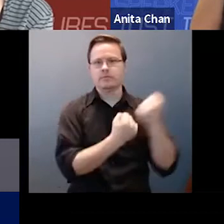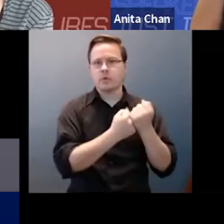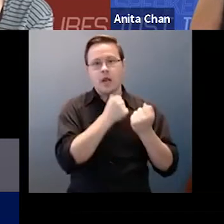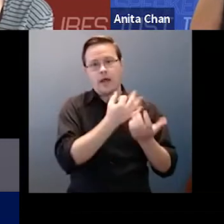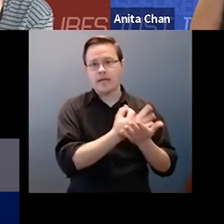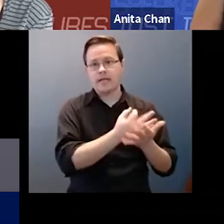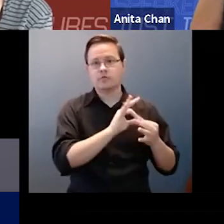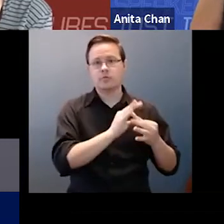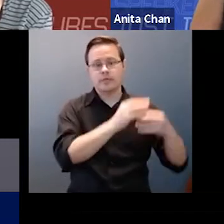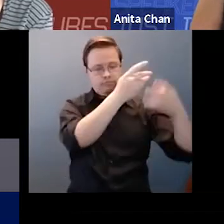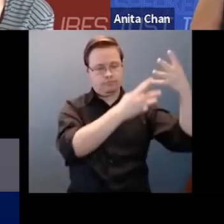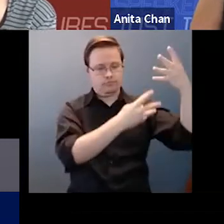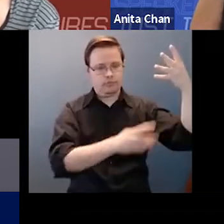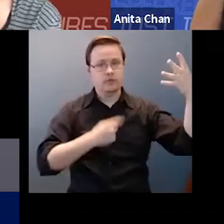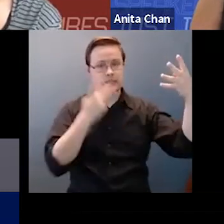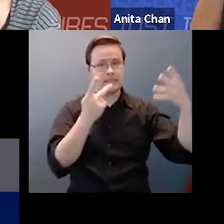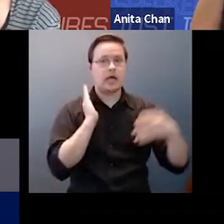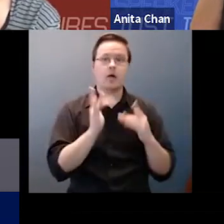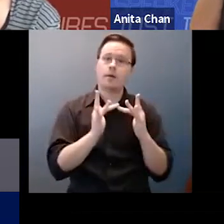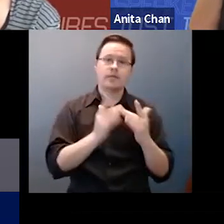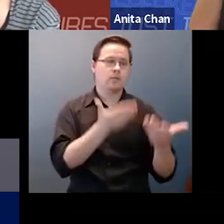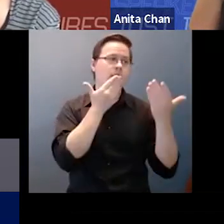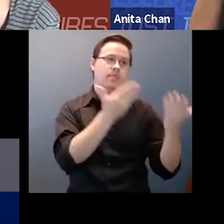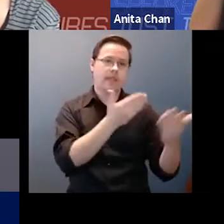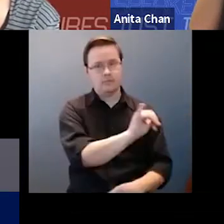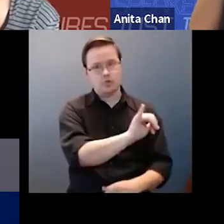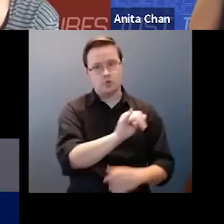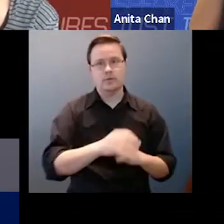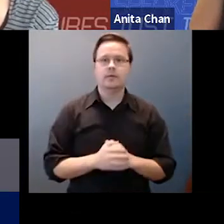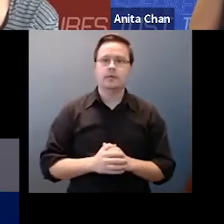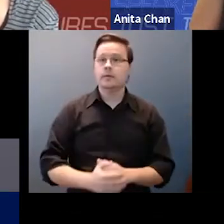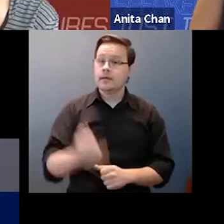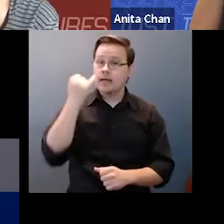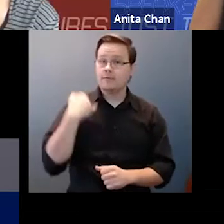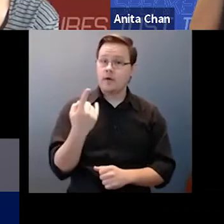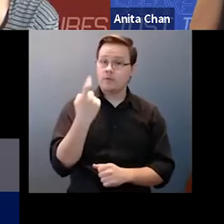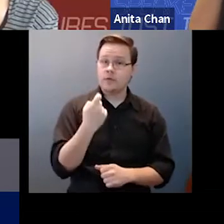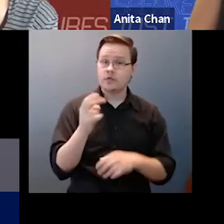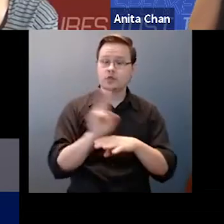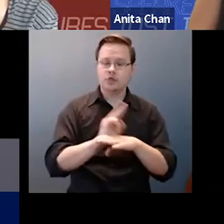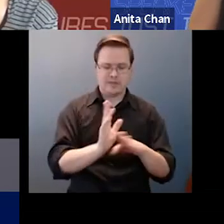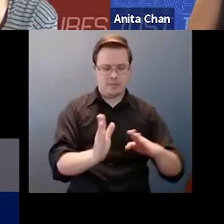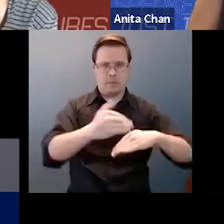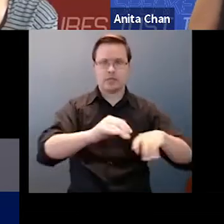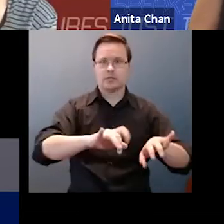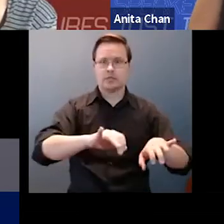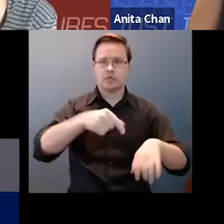would like to thank them as well. To ask a question, please use the Q&A box. We'll go through the questions at the end of the talk.